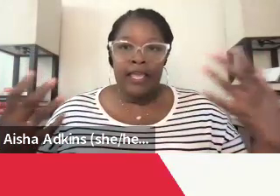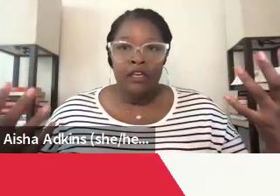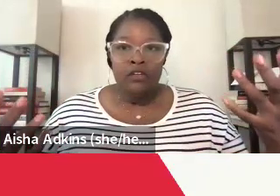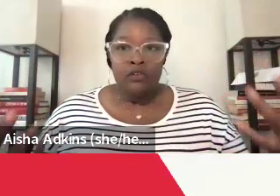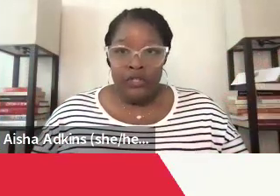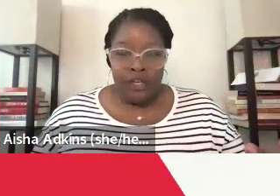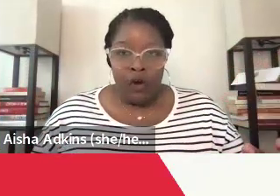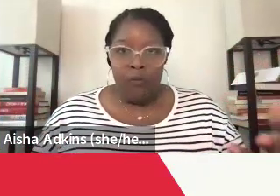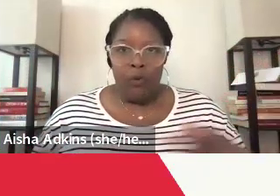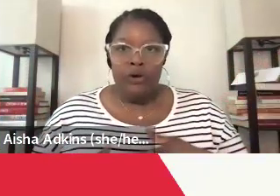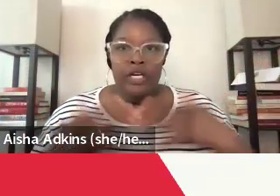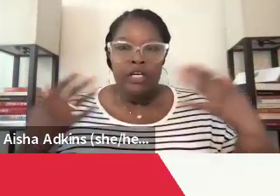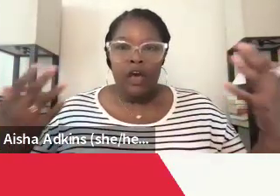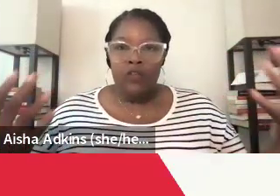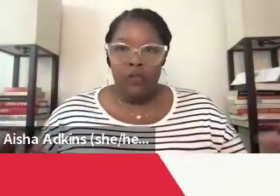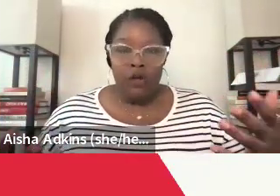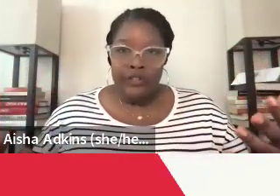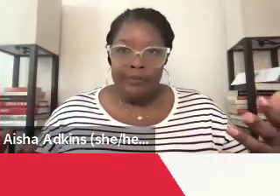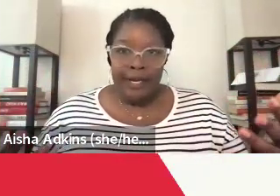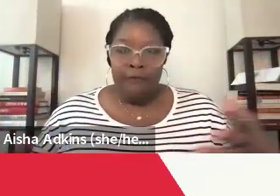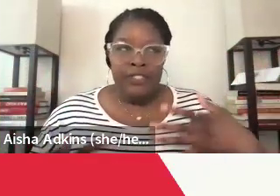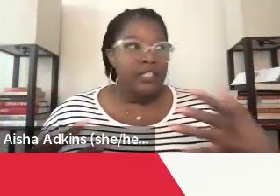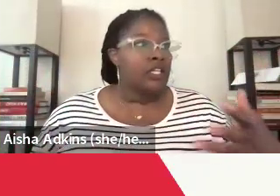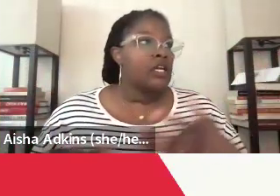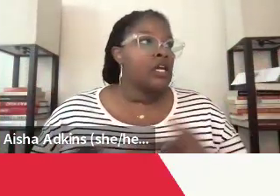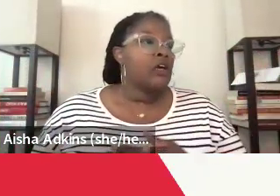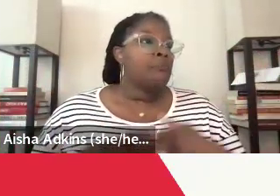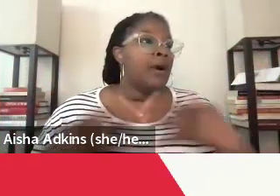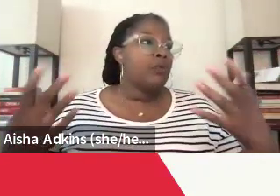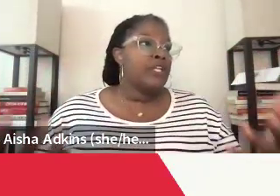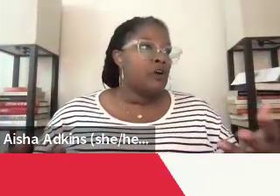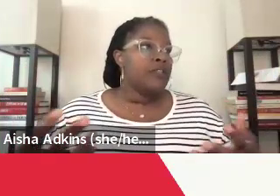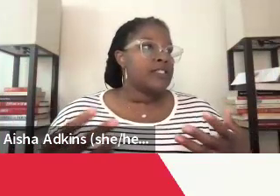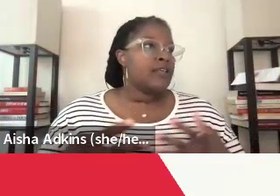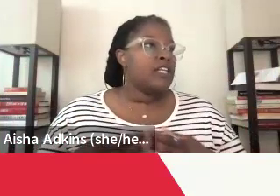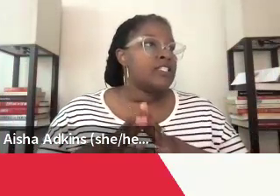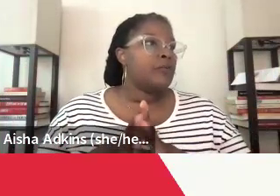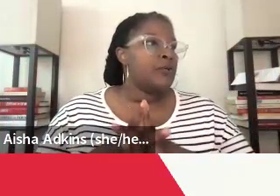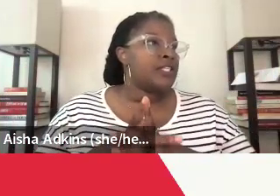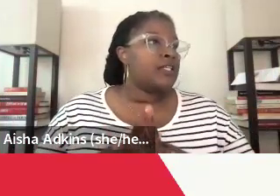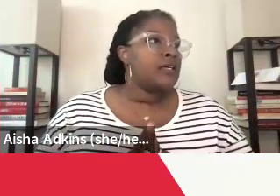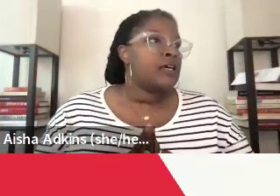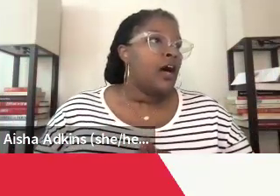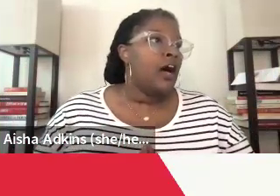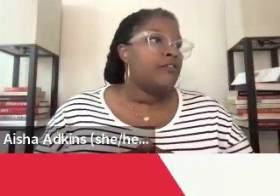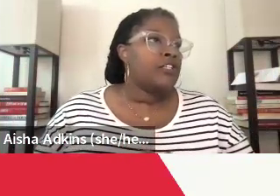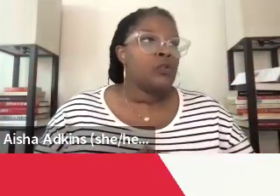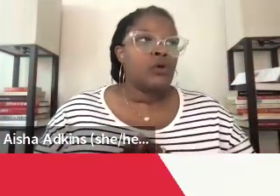a nursing home or other long-term care facility, but we know that 77% of adults